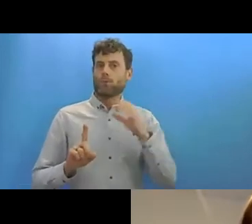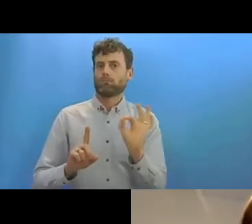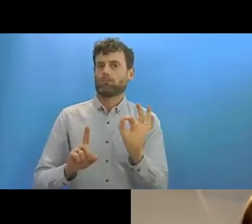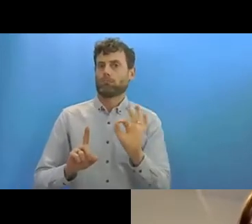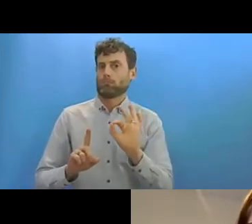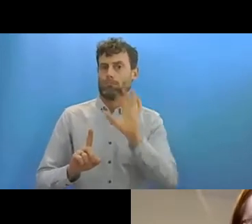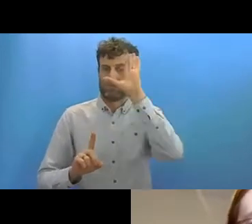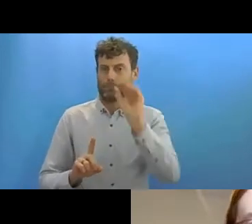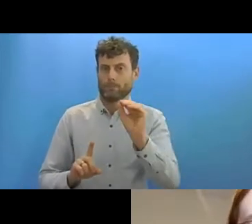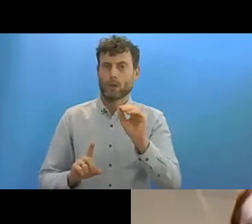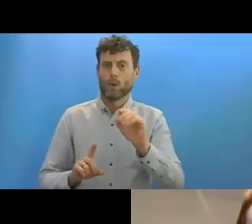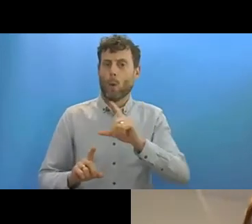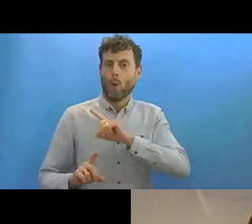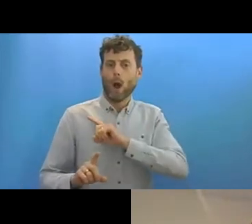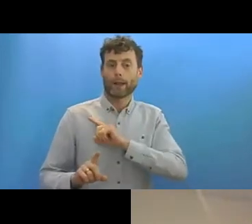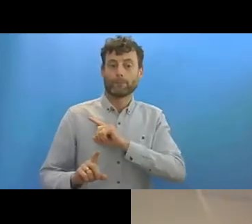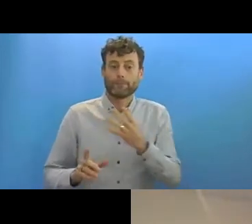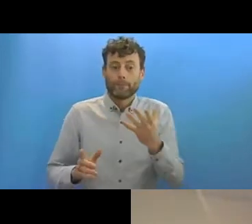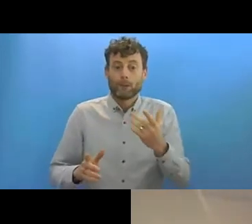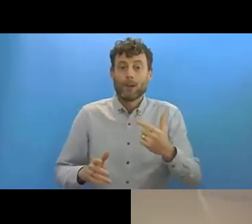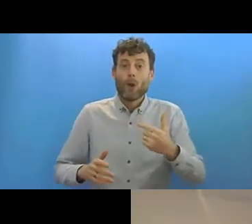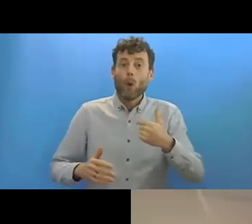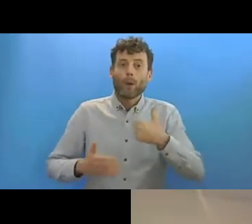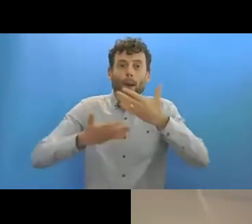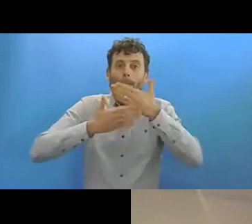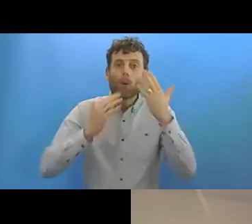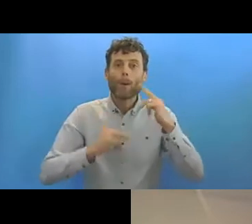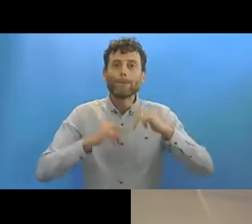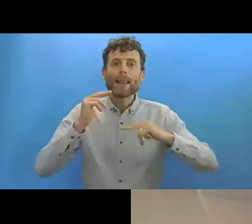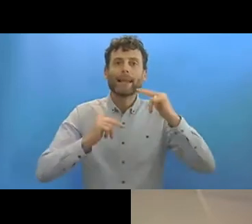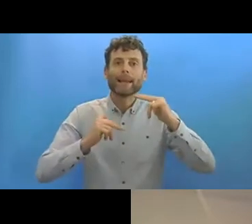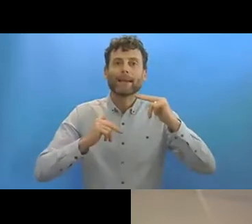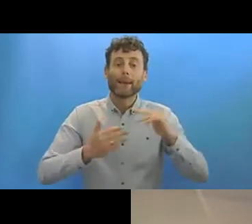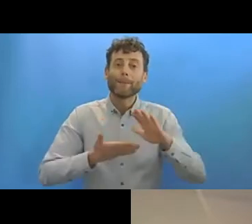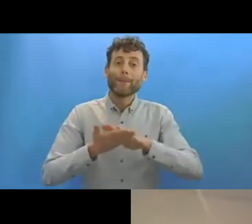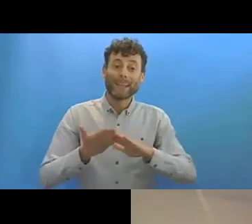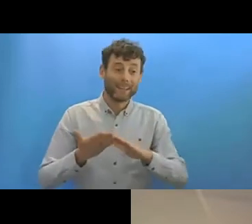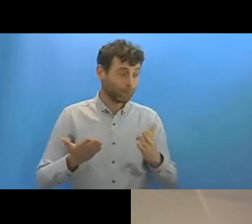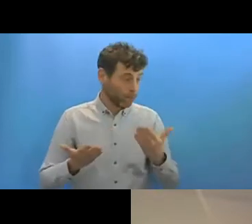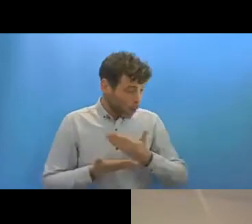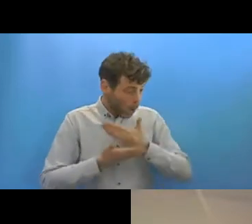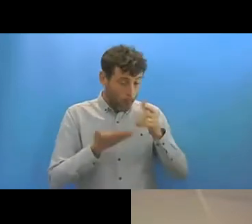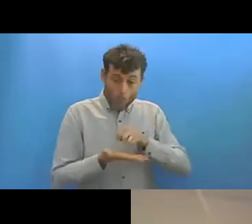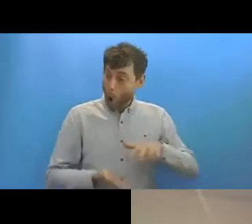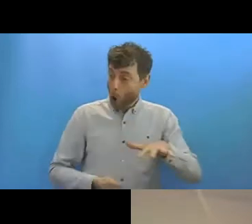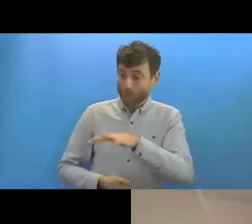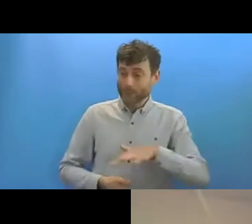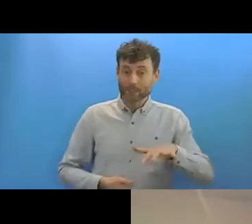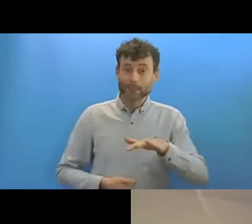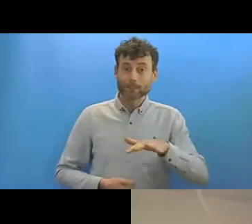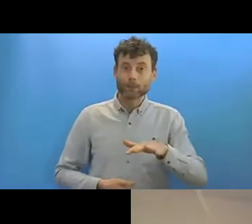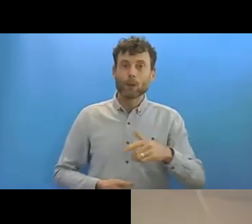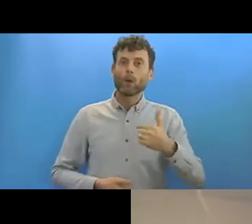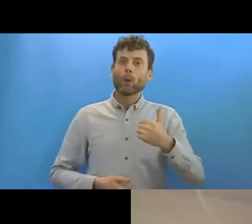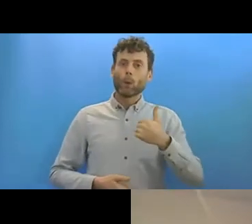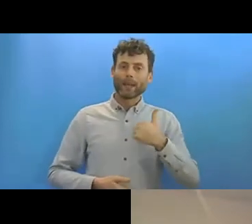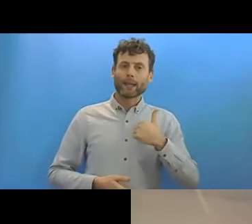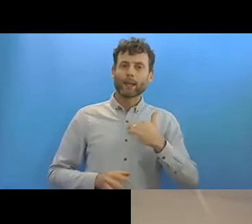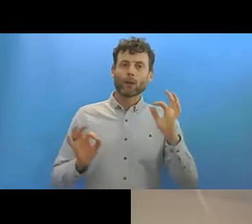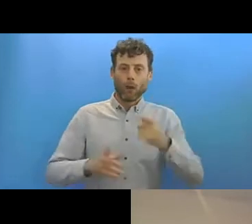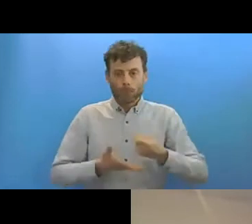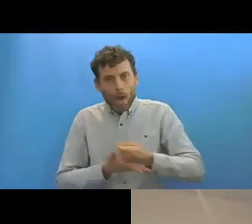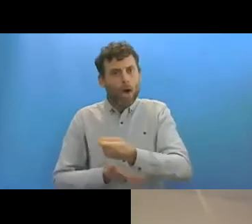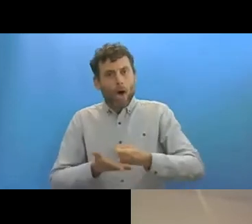This year has been really difficult obviously for everybody, for the artists principally. We didn't have to furlough anybody because we didn't have -